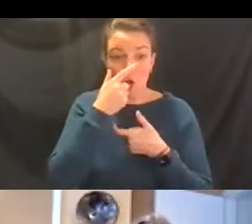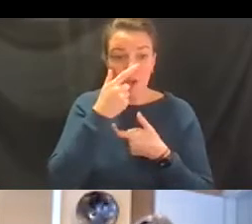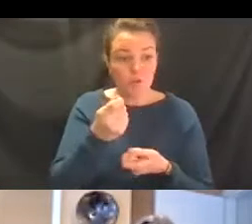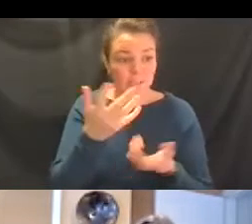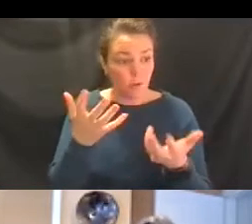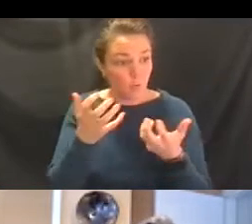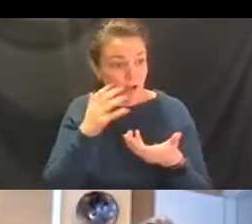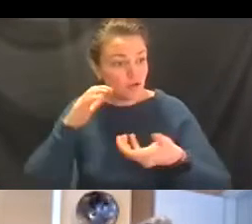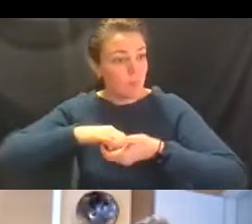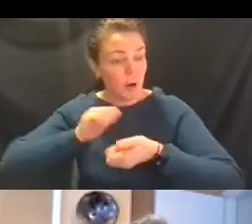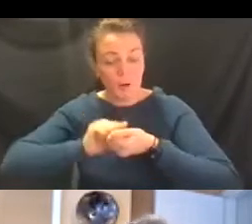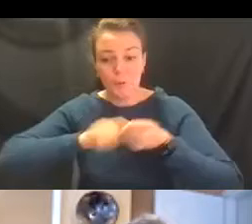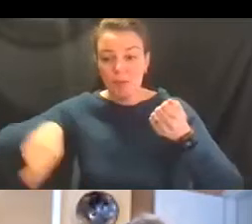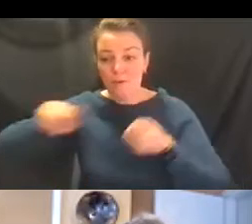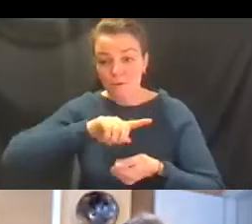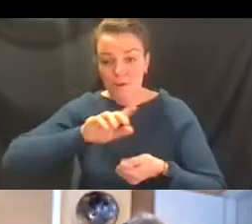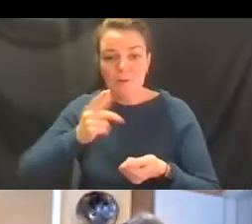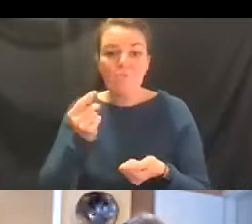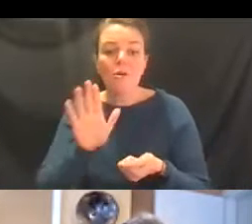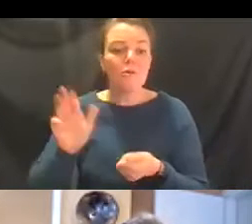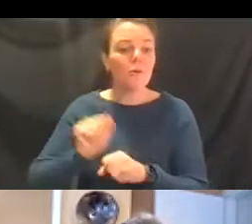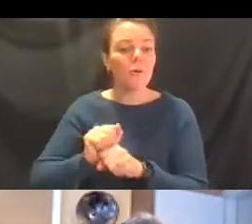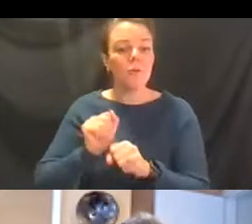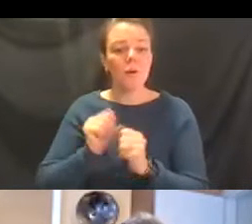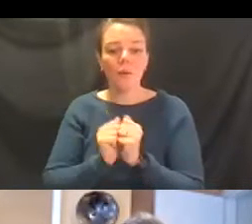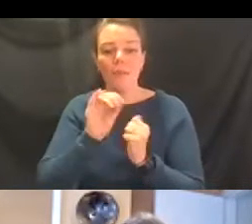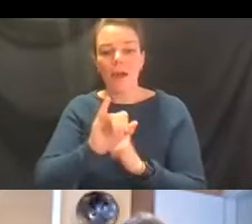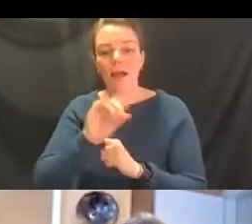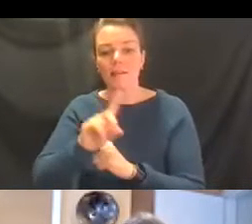in terms of your work around people with IDD to help support your teams